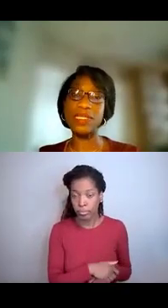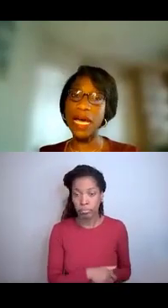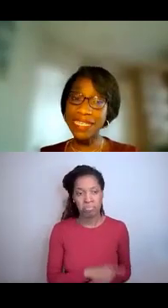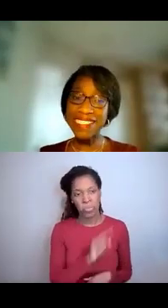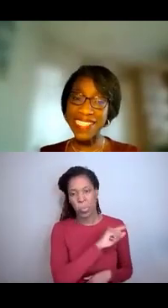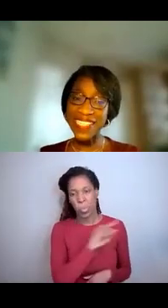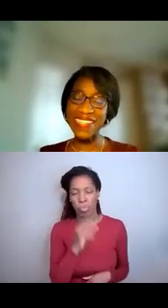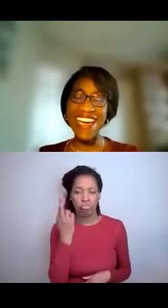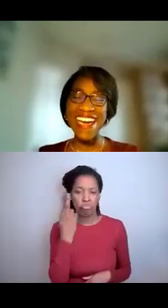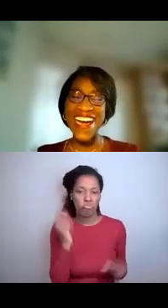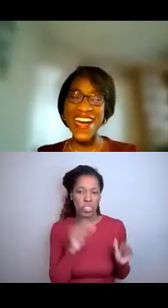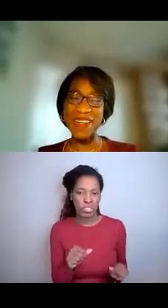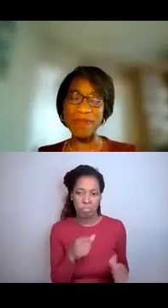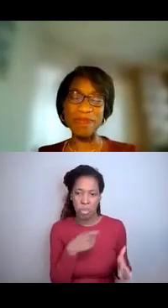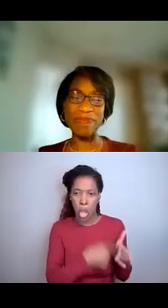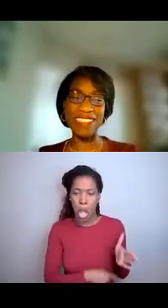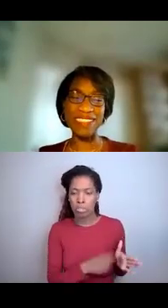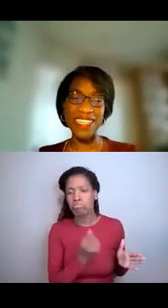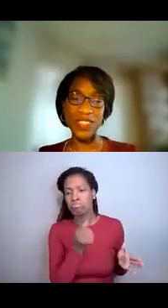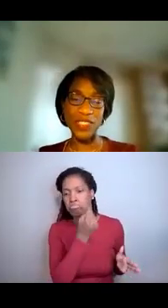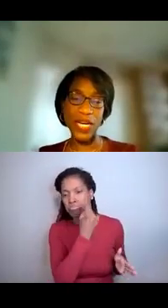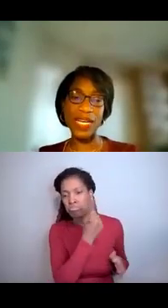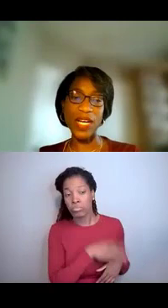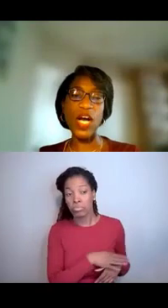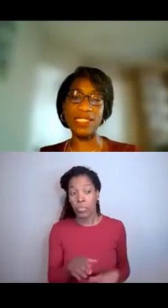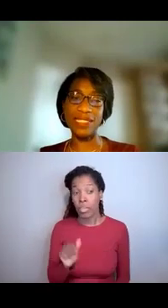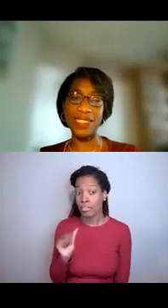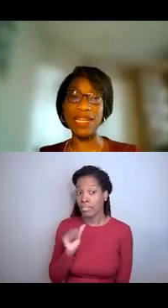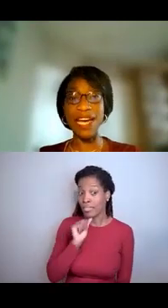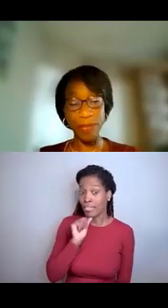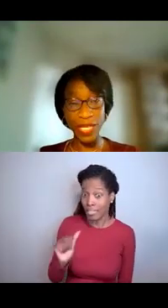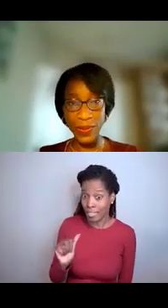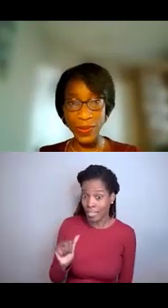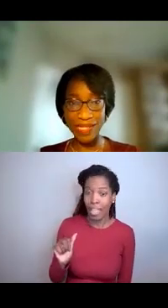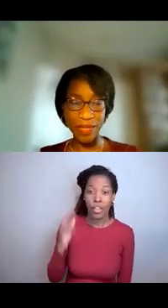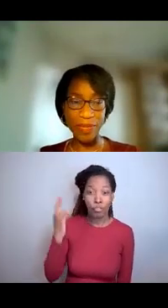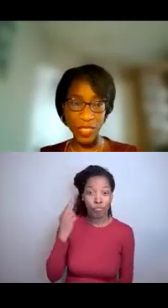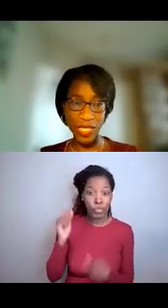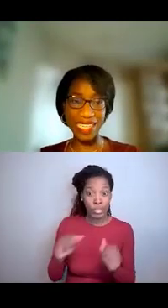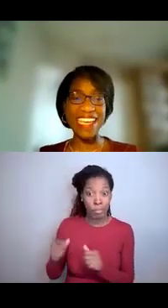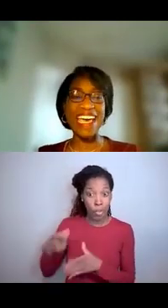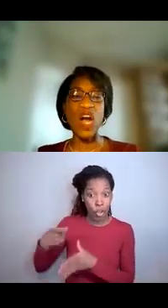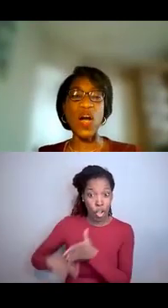What's not considered a data sharing cost that should not be included in the budget,